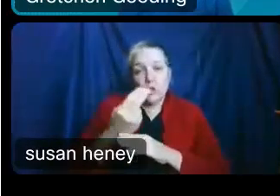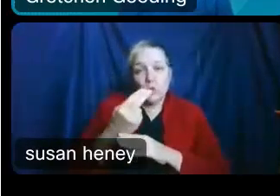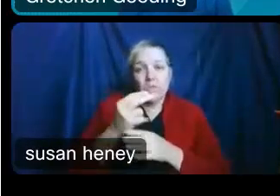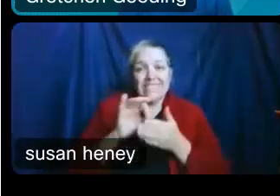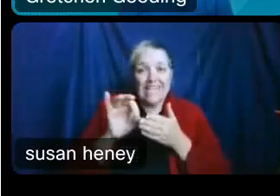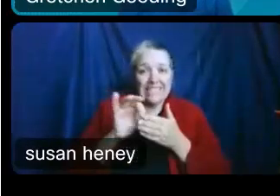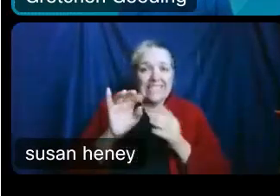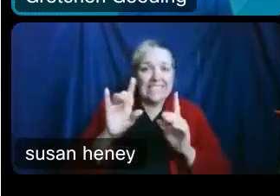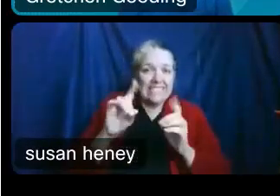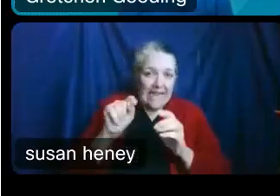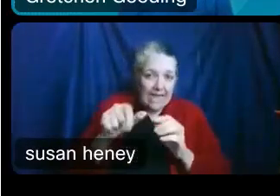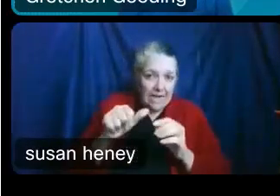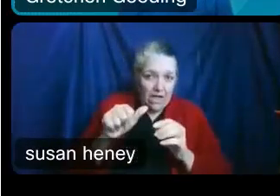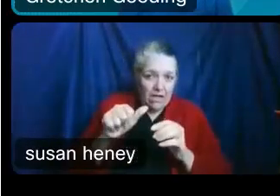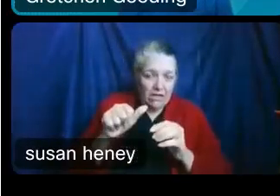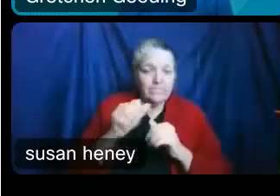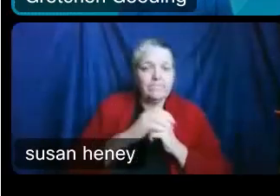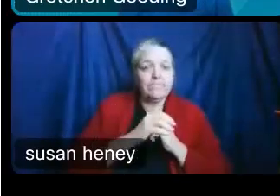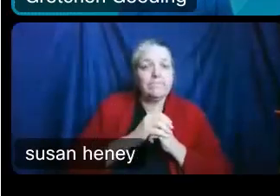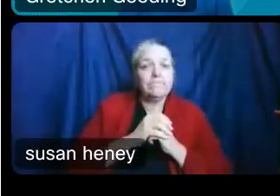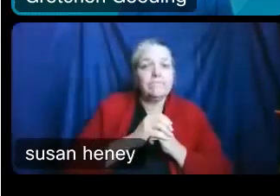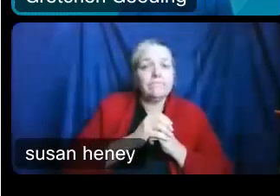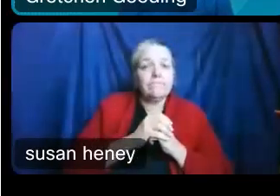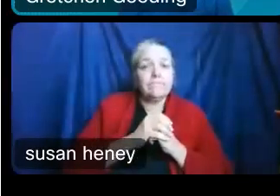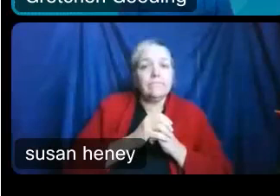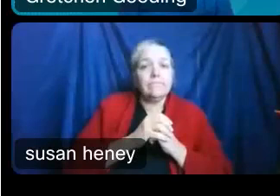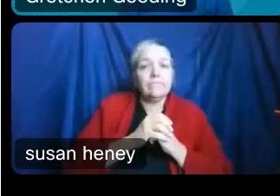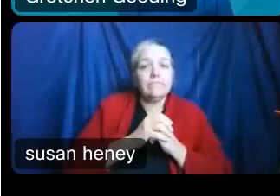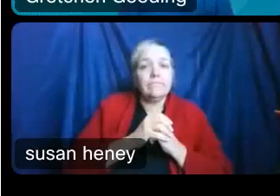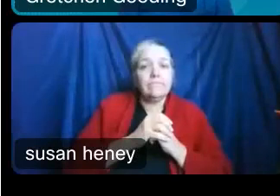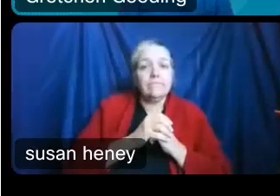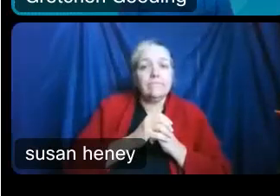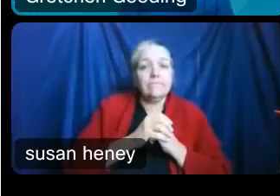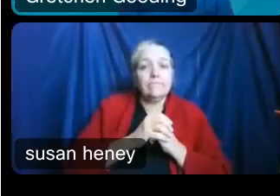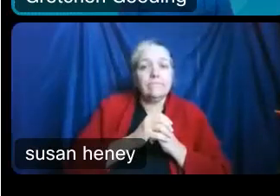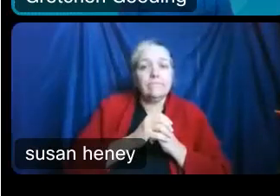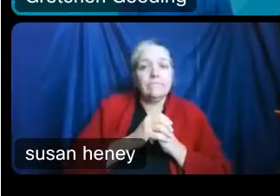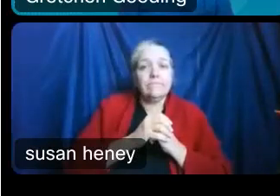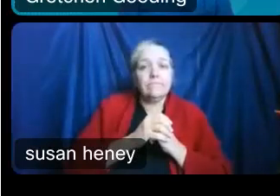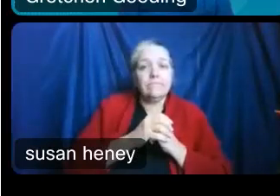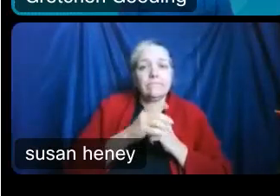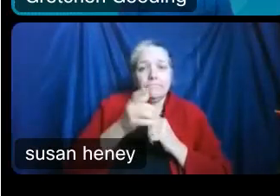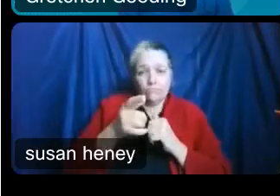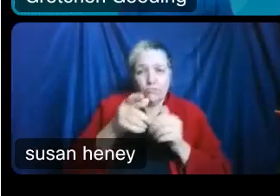their programs and applications. This is a tool that presents the data in a standardized